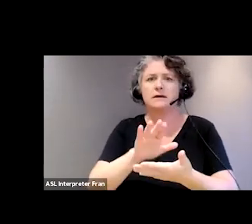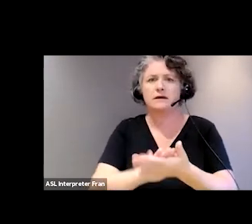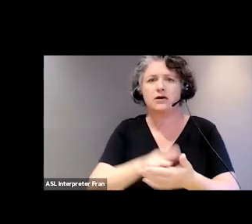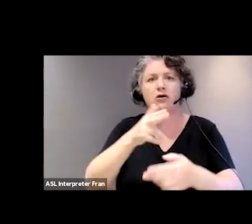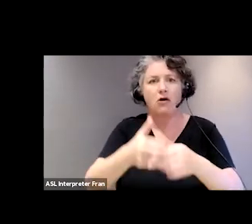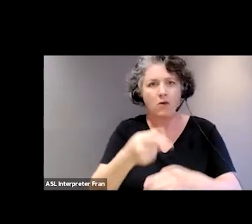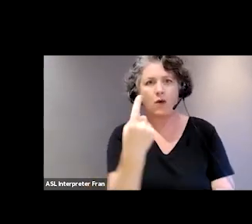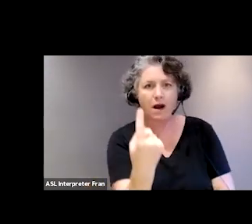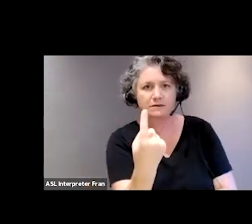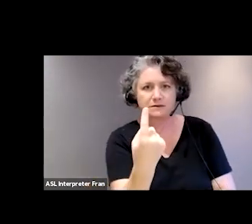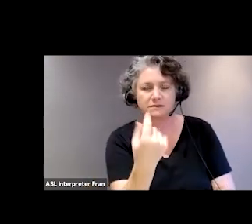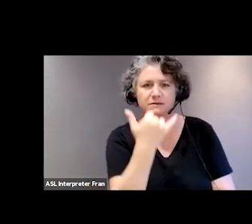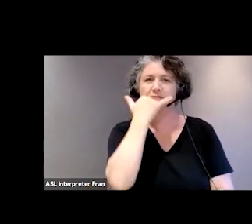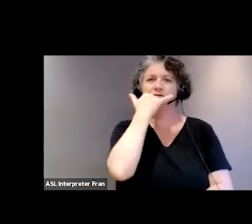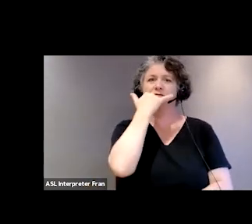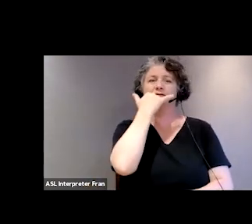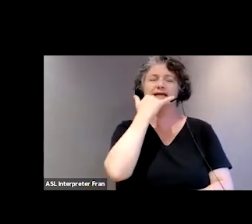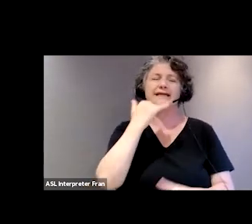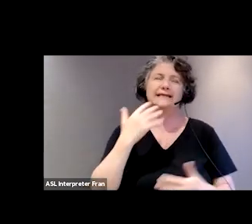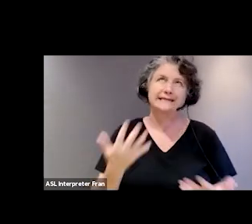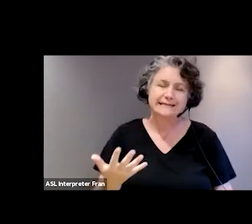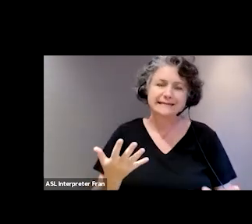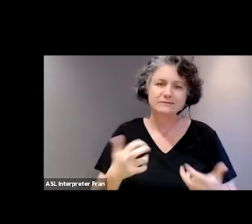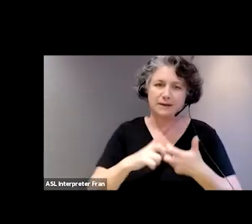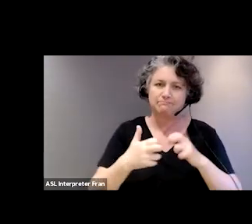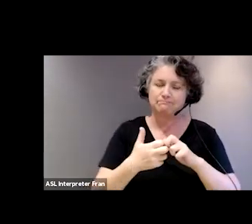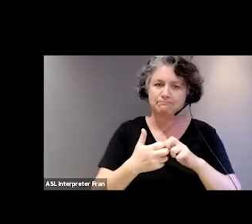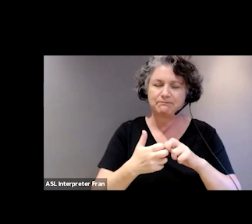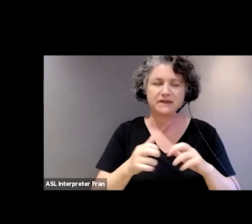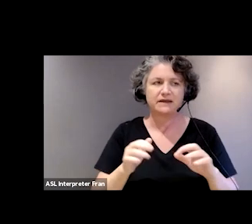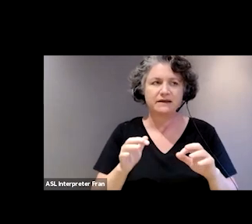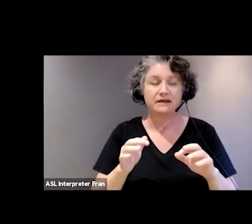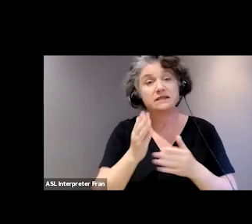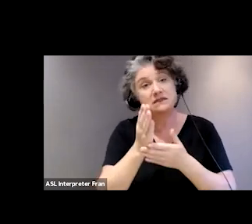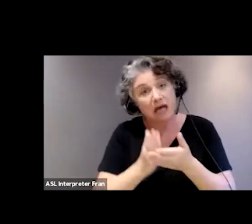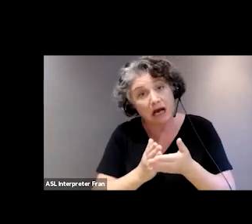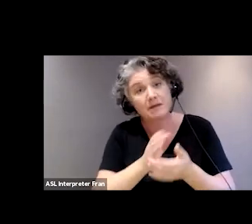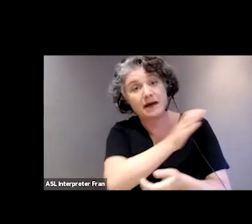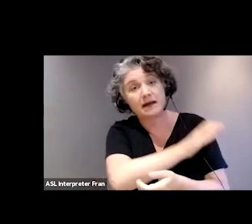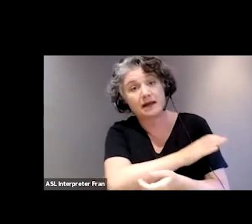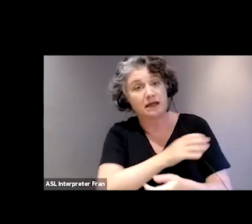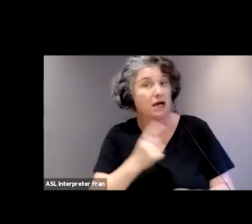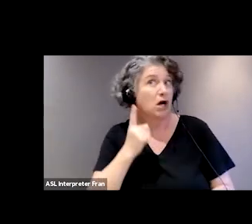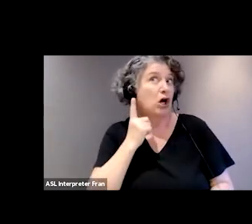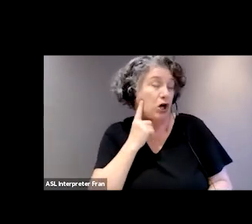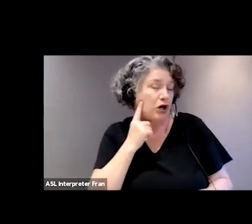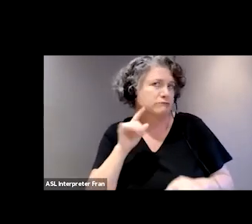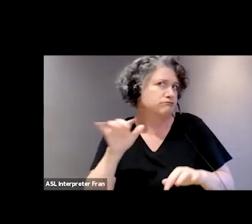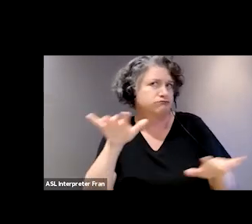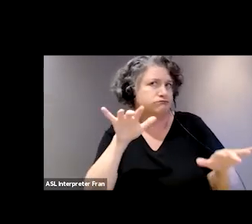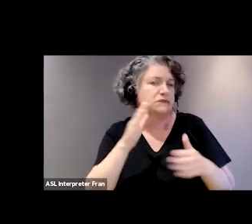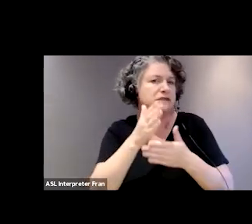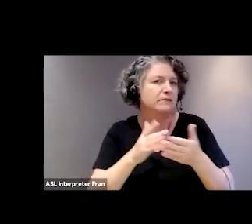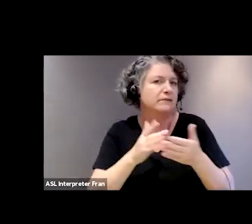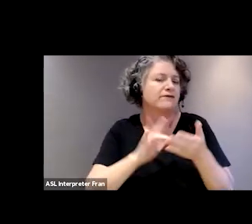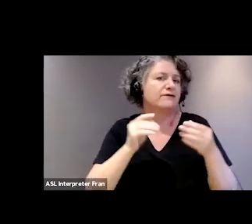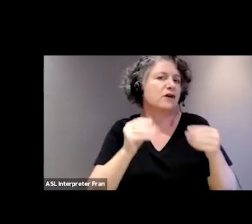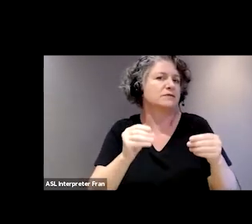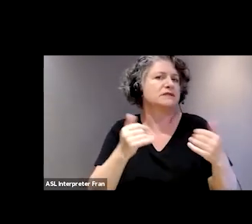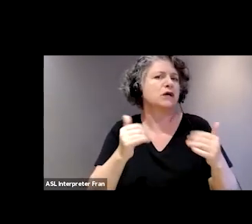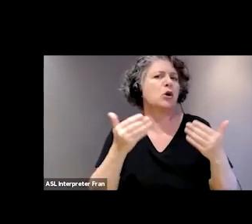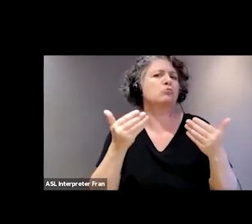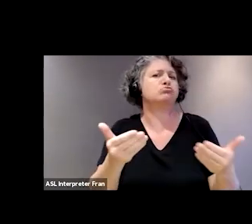barrier for those